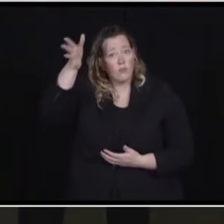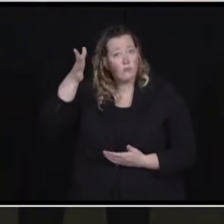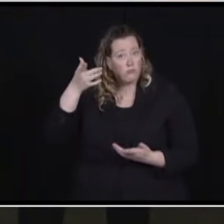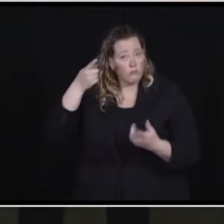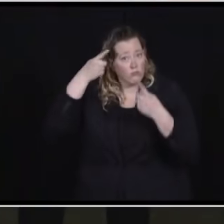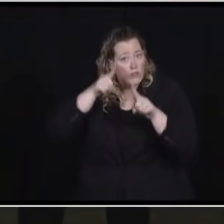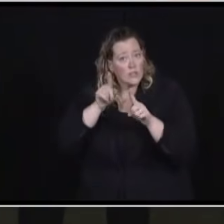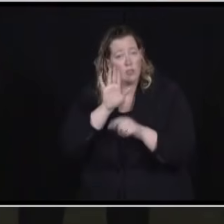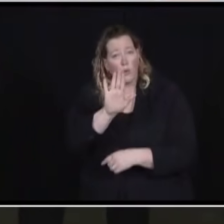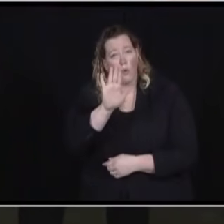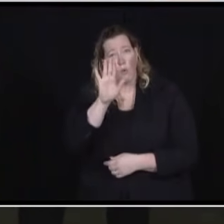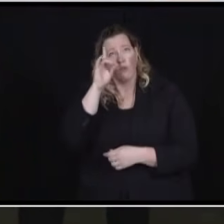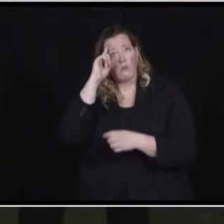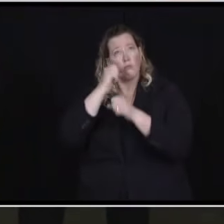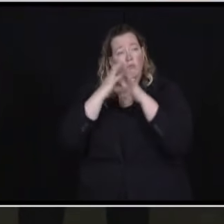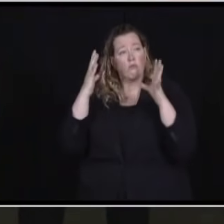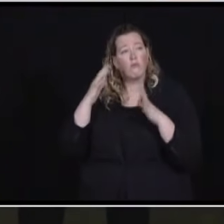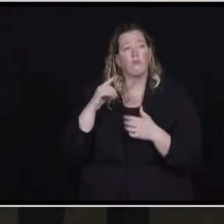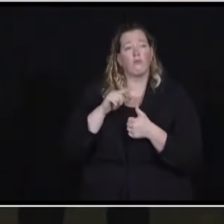don't agree with what you are doing